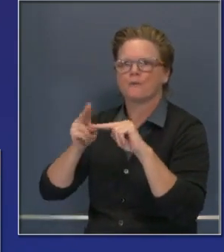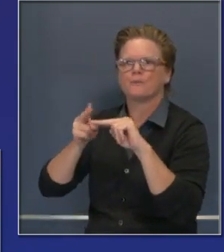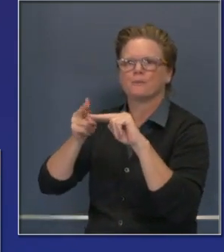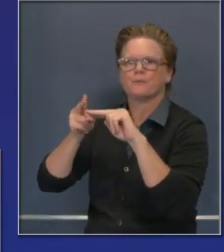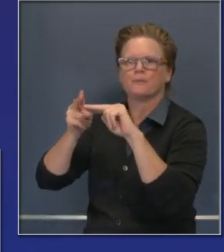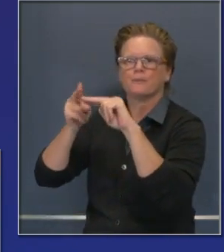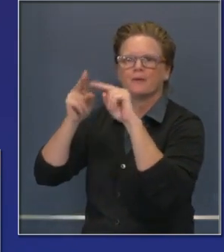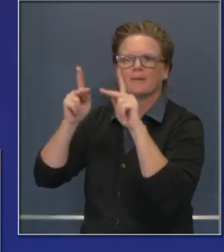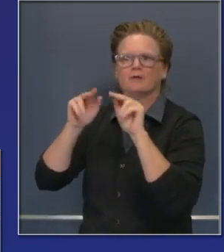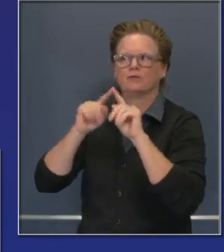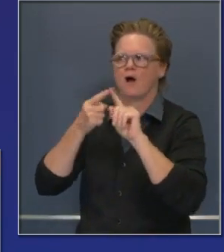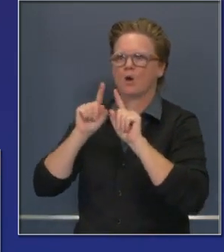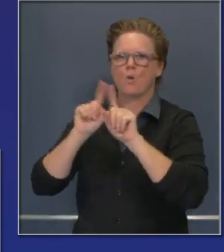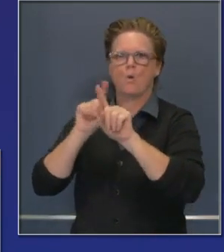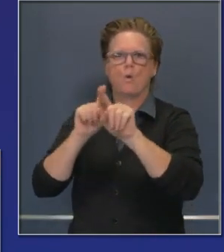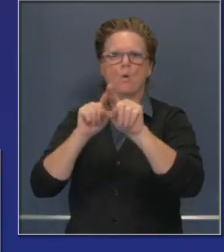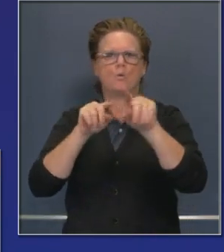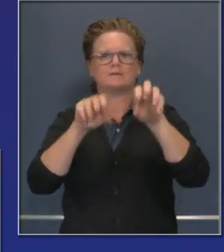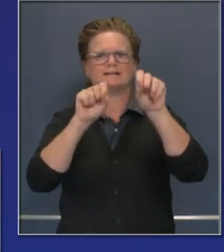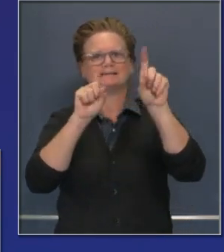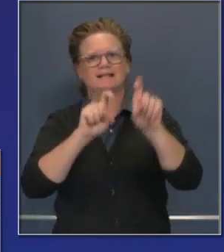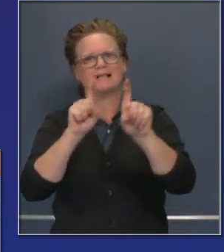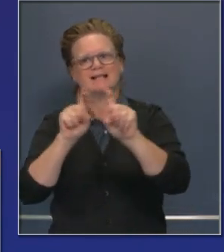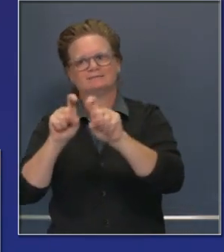WE’RE IMPACTING OUR TOTAL TESTING AVAILABILITY IN THIS STATE.